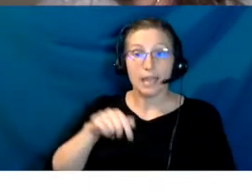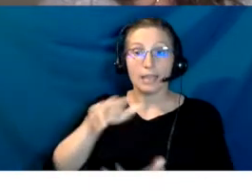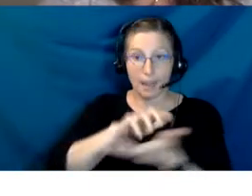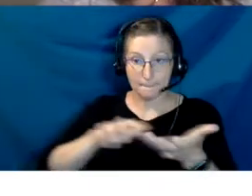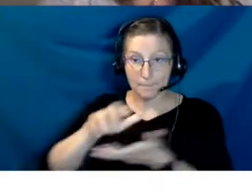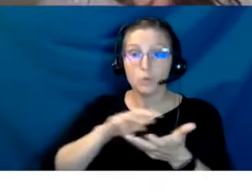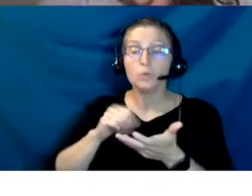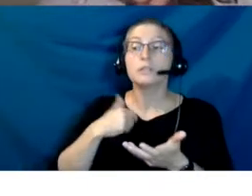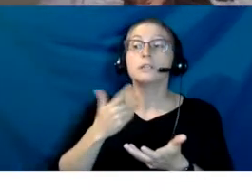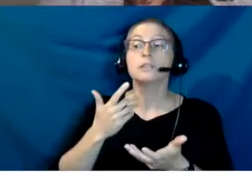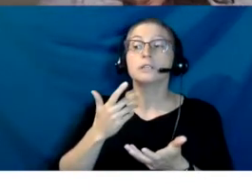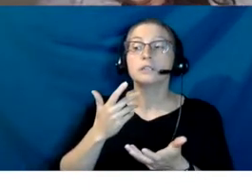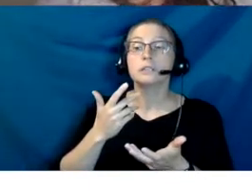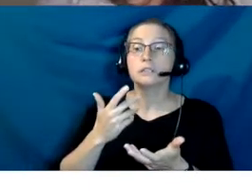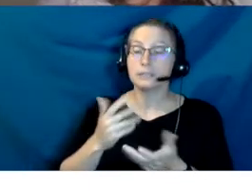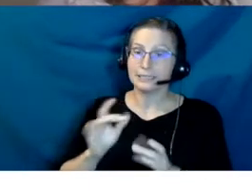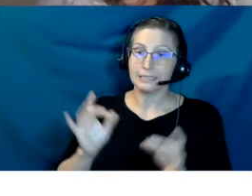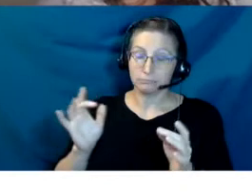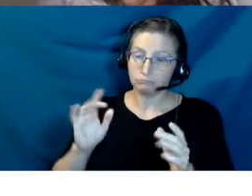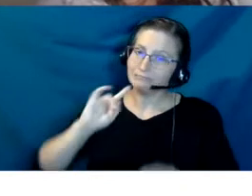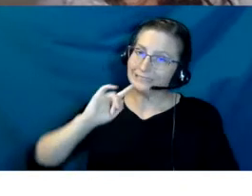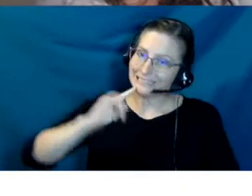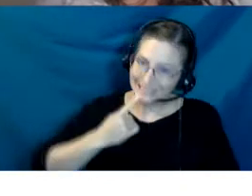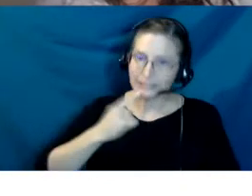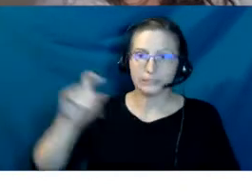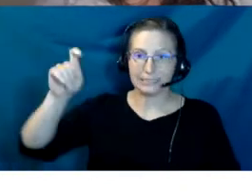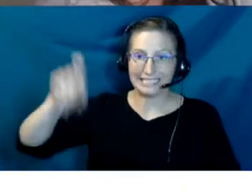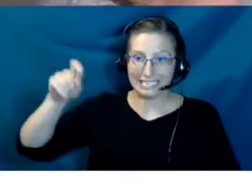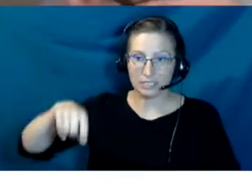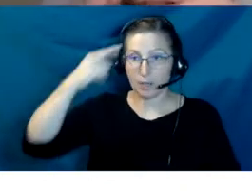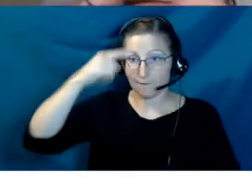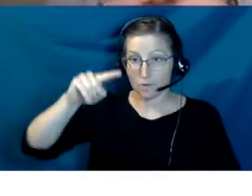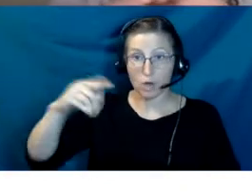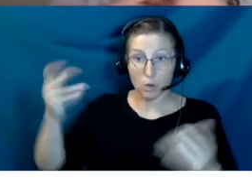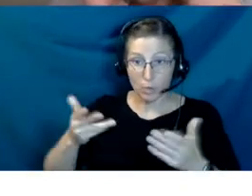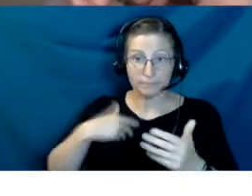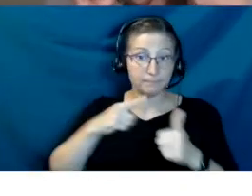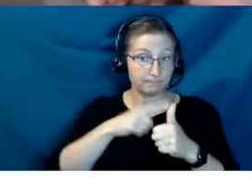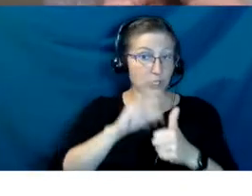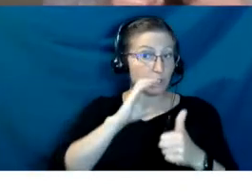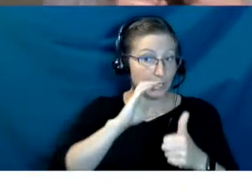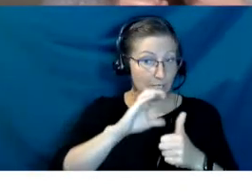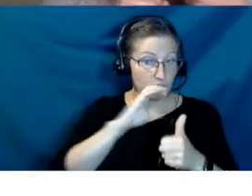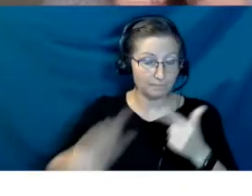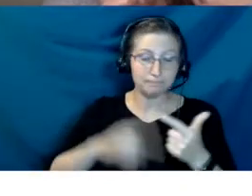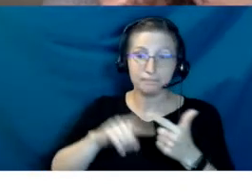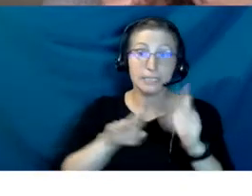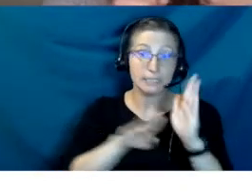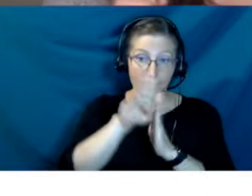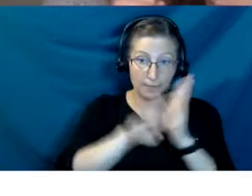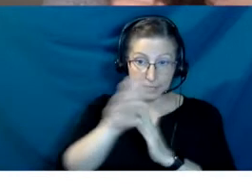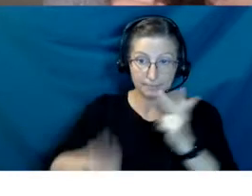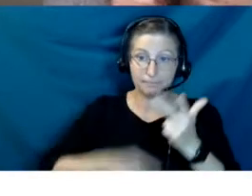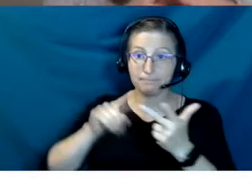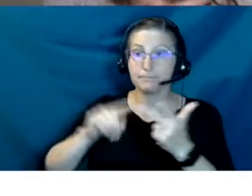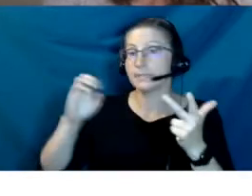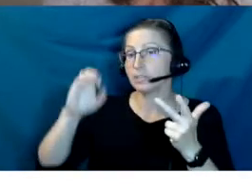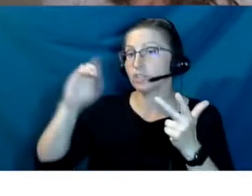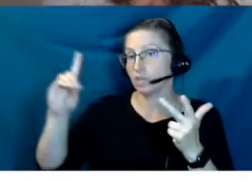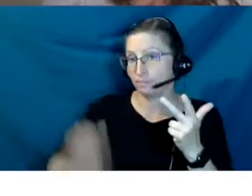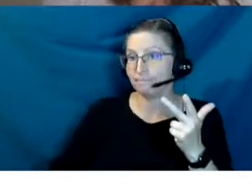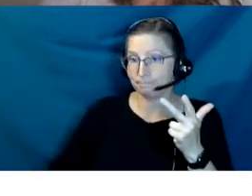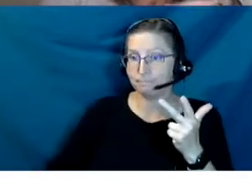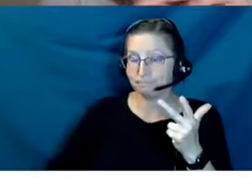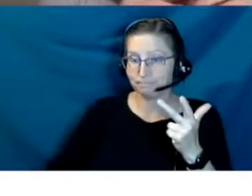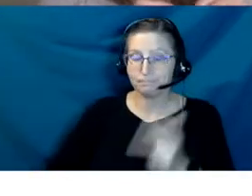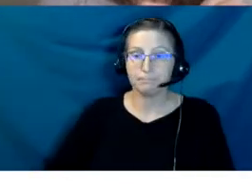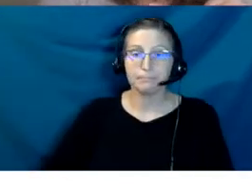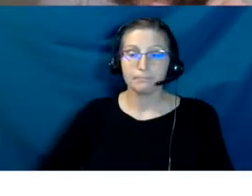causes significant needs in the areas of communication, development, and education. And these needs